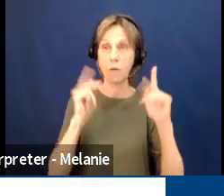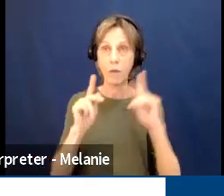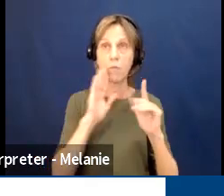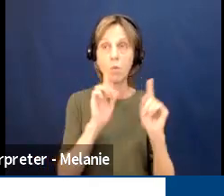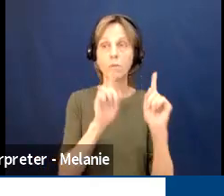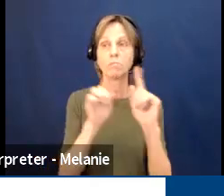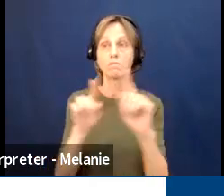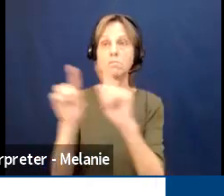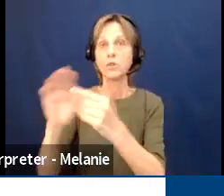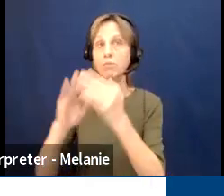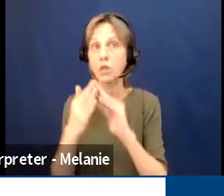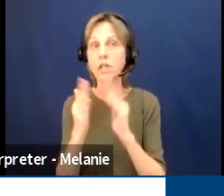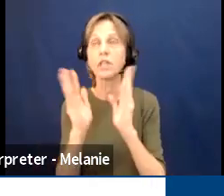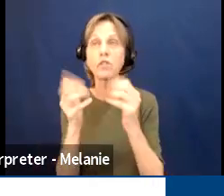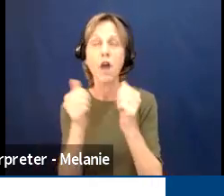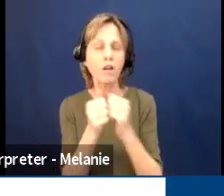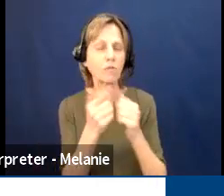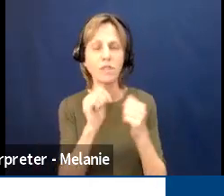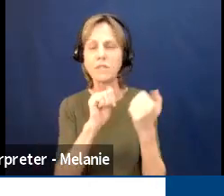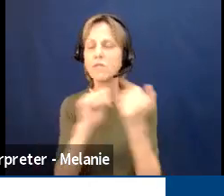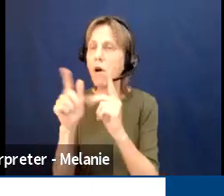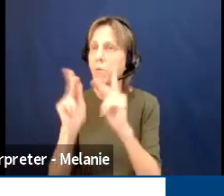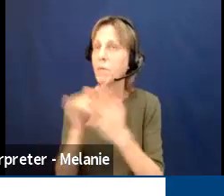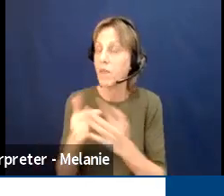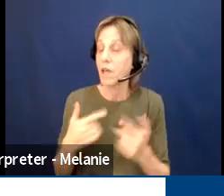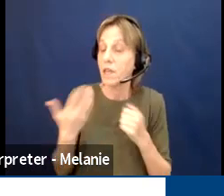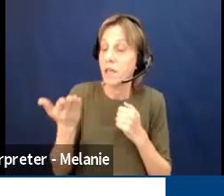all kinds of stakeholders and people that live there and identify ways to solve it